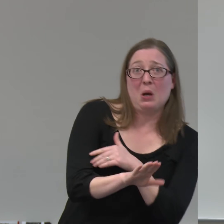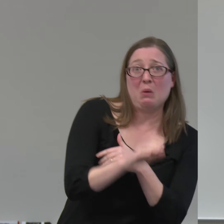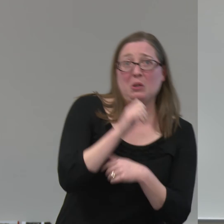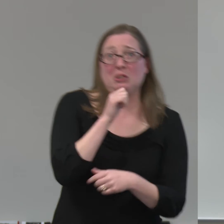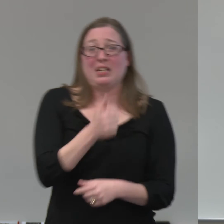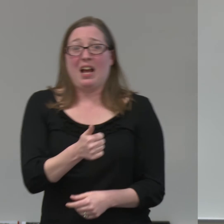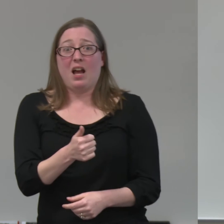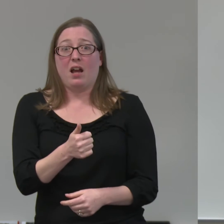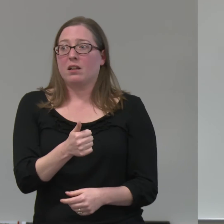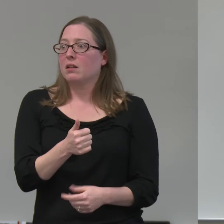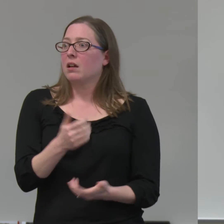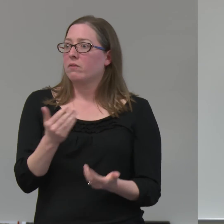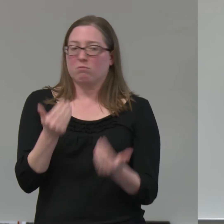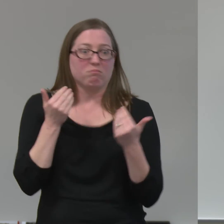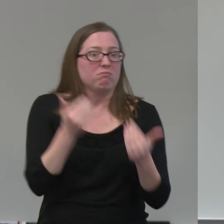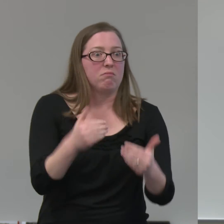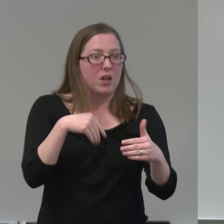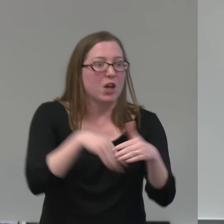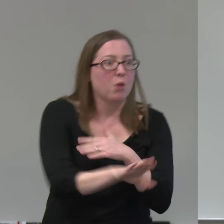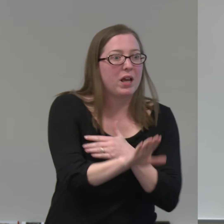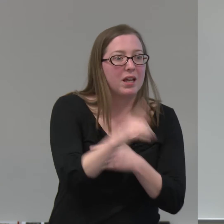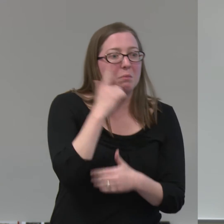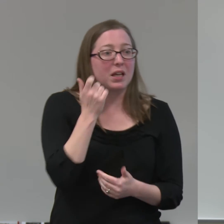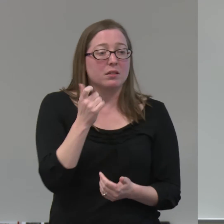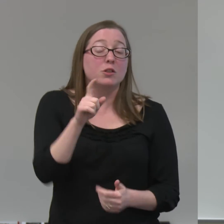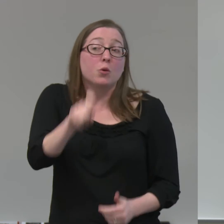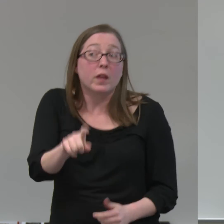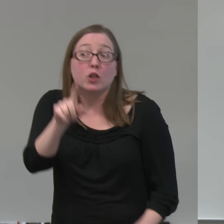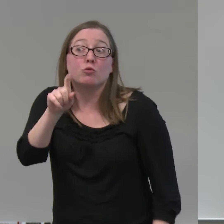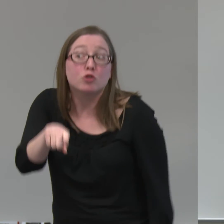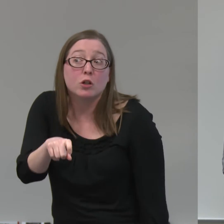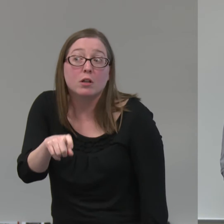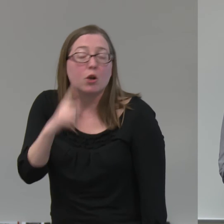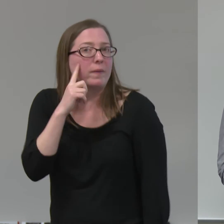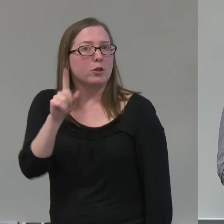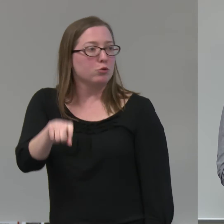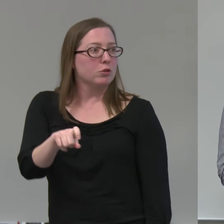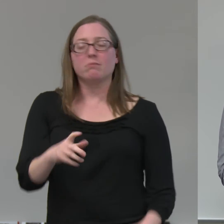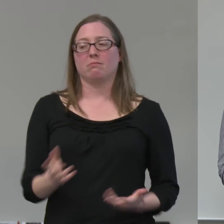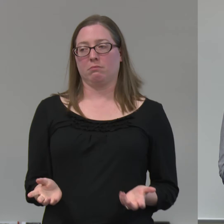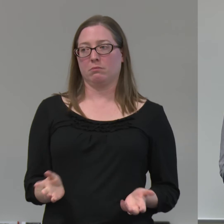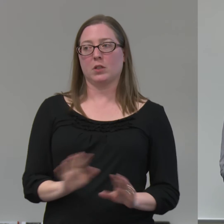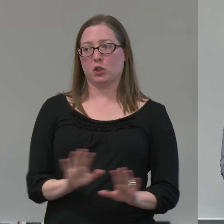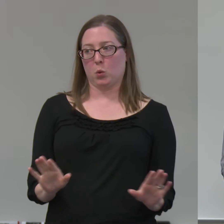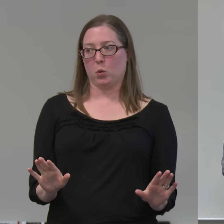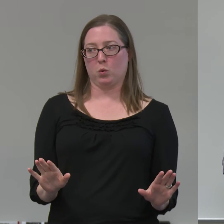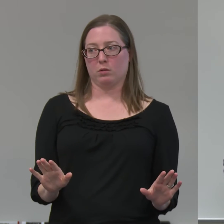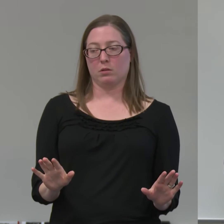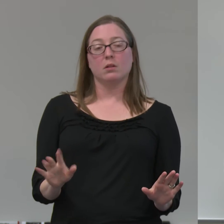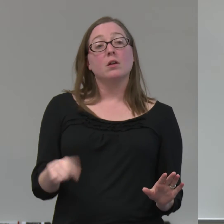just because that seems like the next thing to do. If you really think you want to do research,